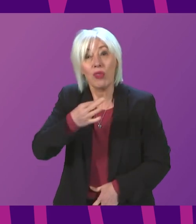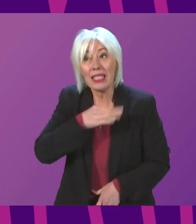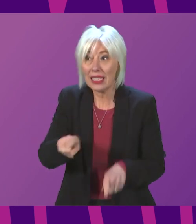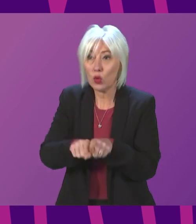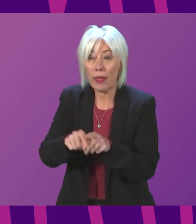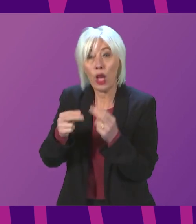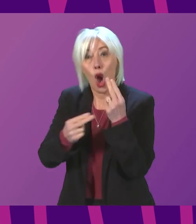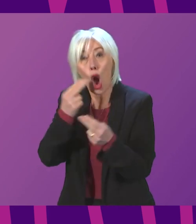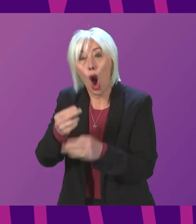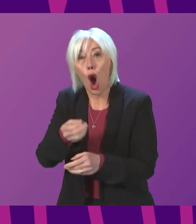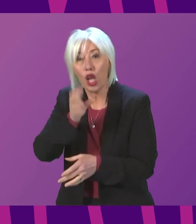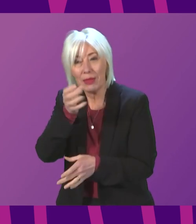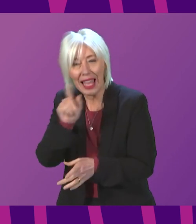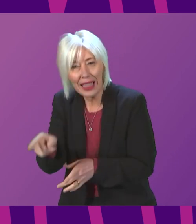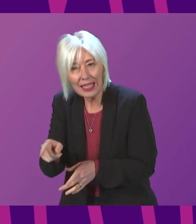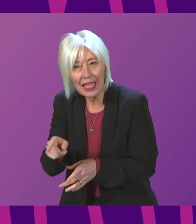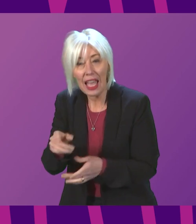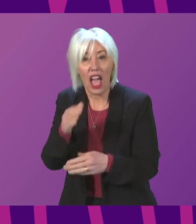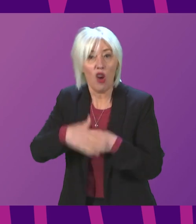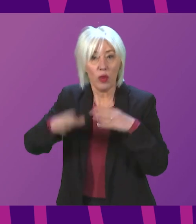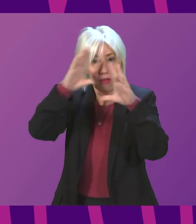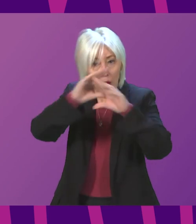and if we were not advising the public and the public were not responding so magnificently